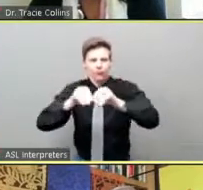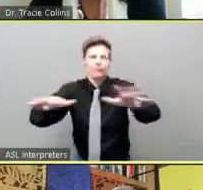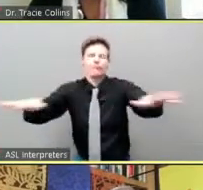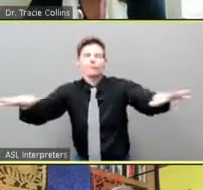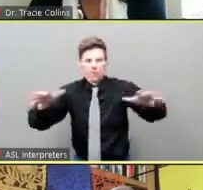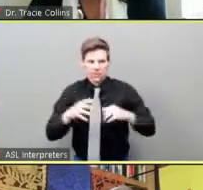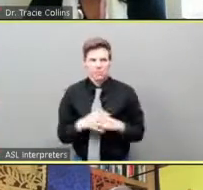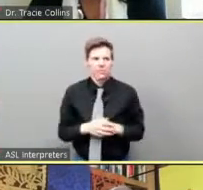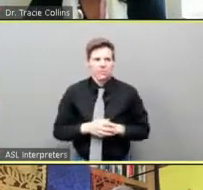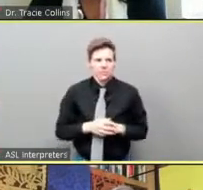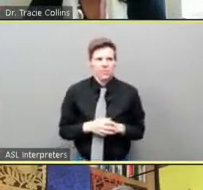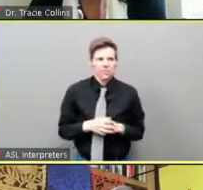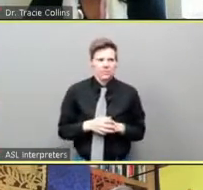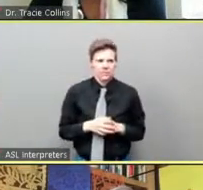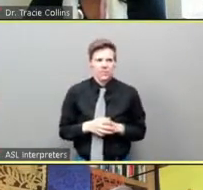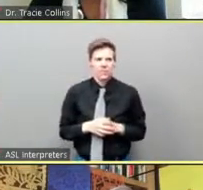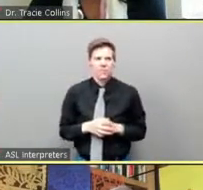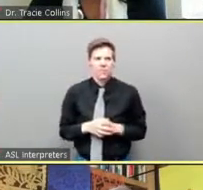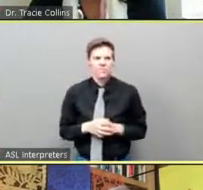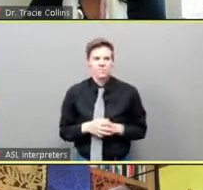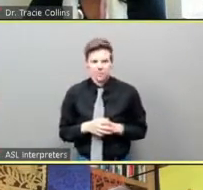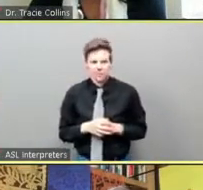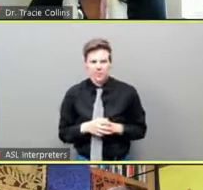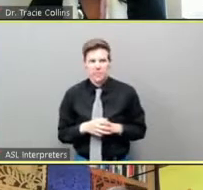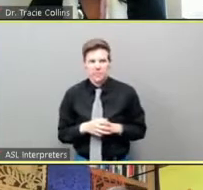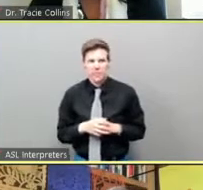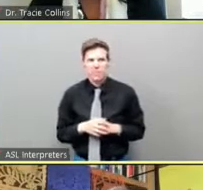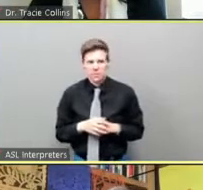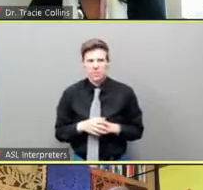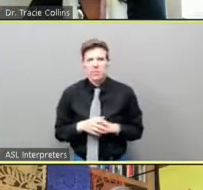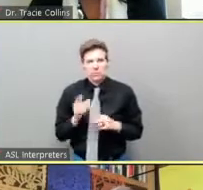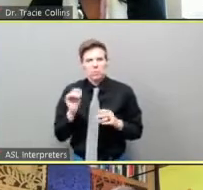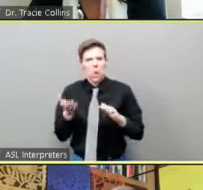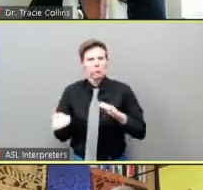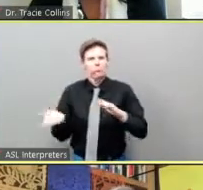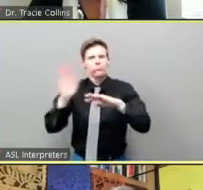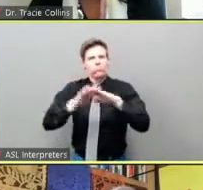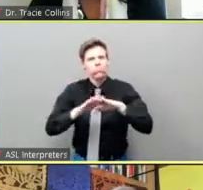so right now these variants of concern that you can see here the United